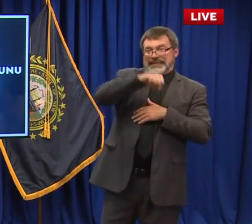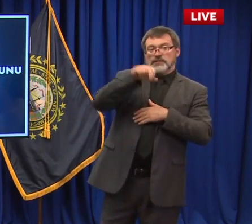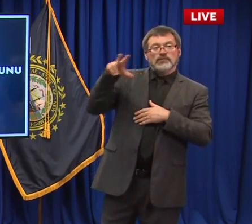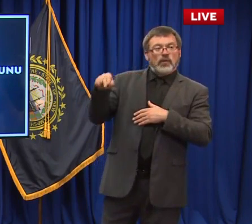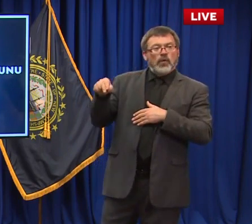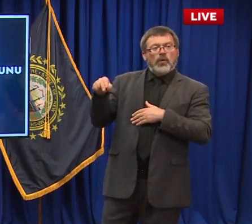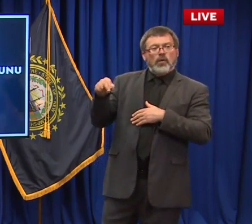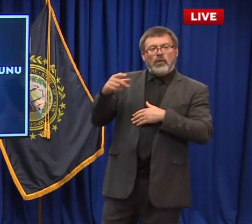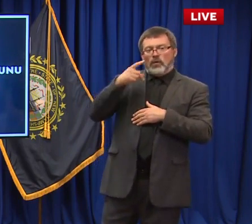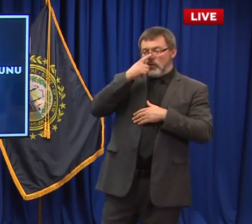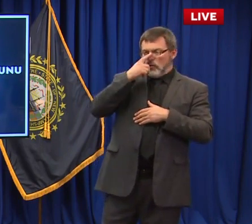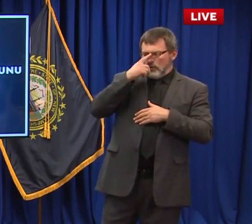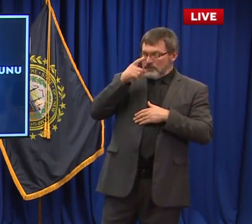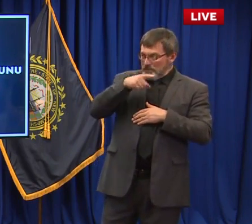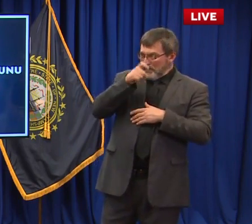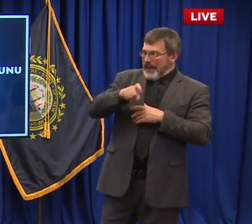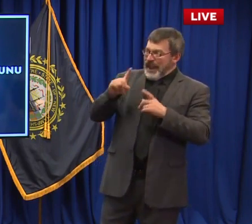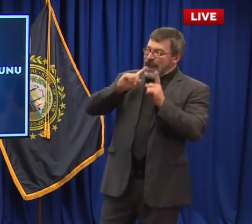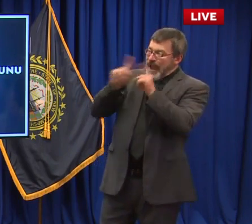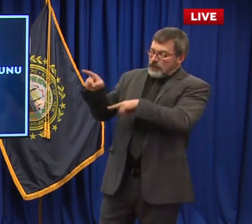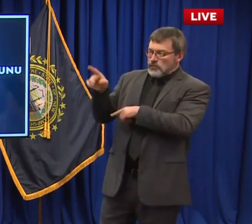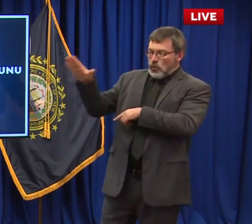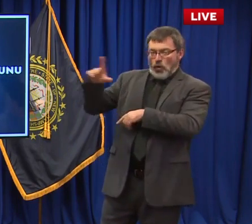YOU MUST BE PUTTING DOWN YES OR NO.